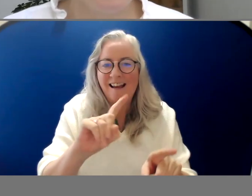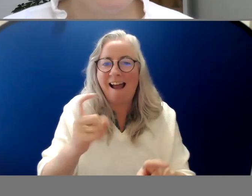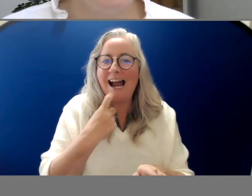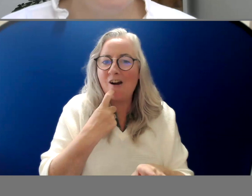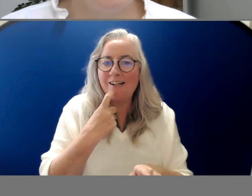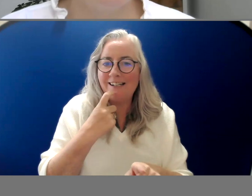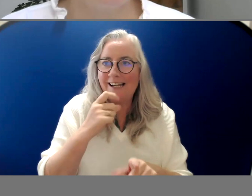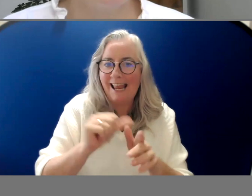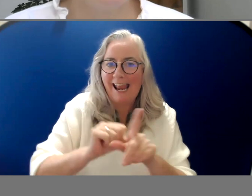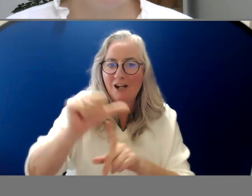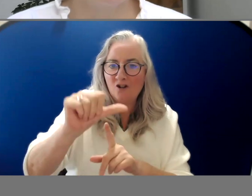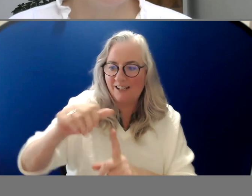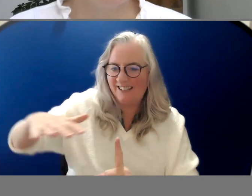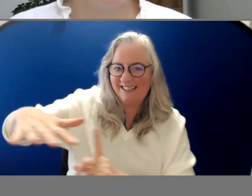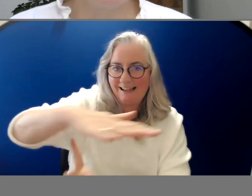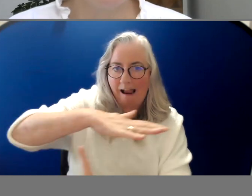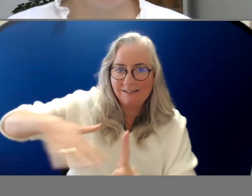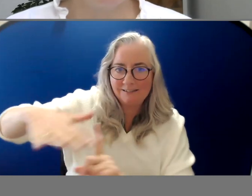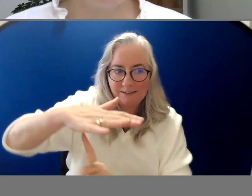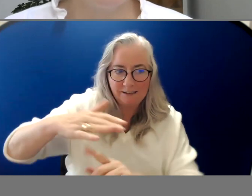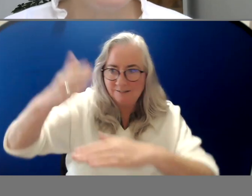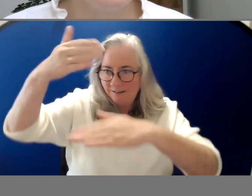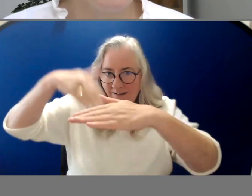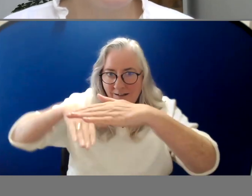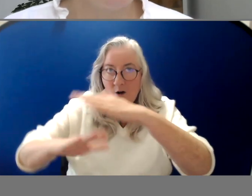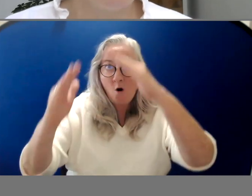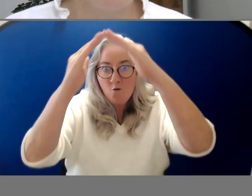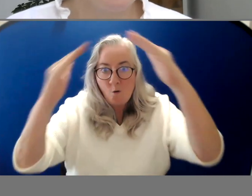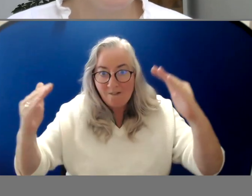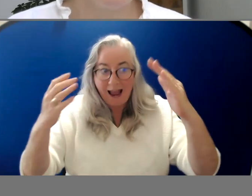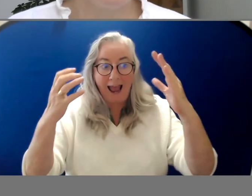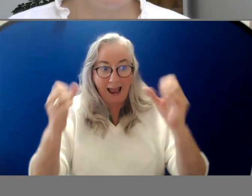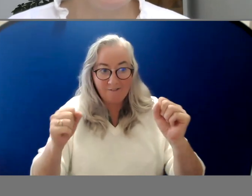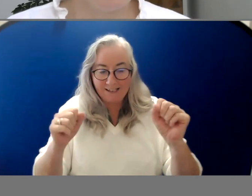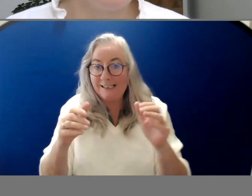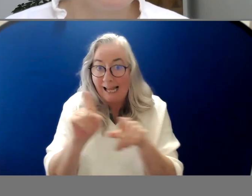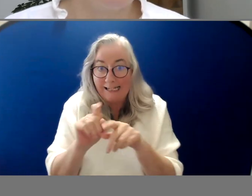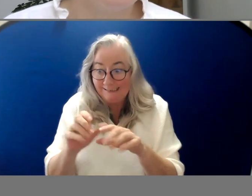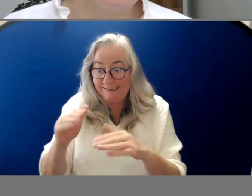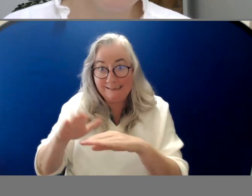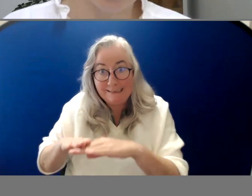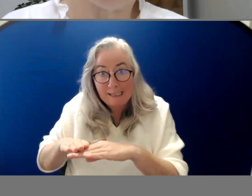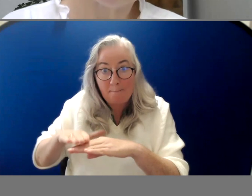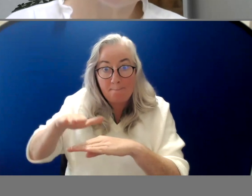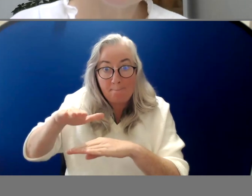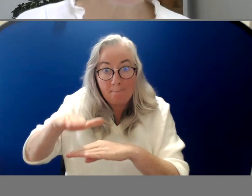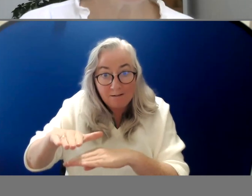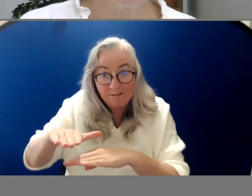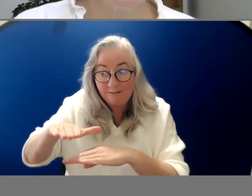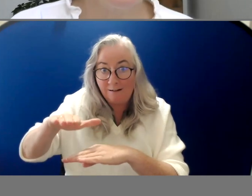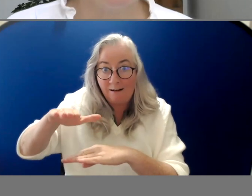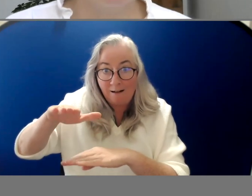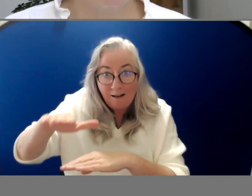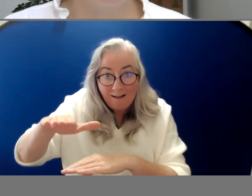site and under a stone corbelled roof there is a set of steep stone steps that we think would have